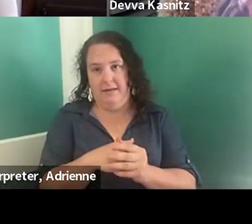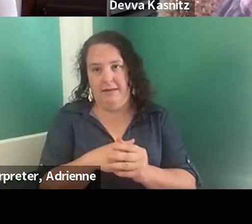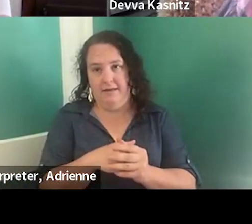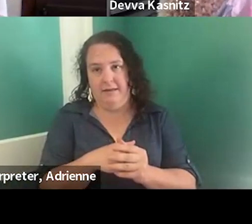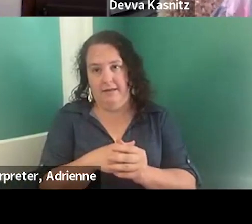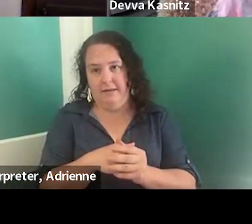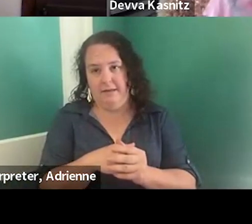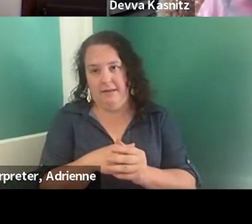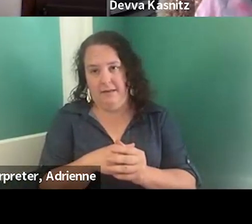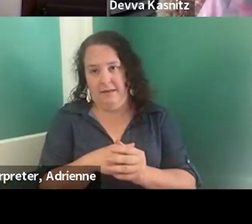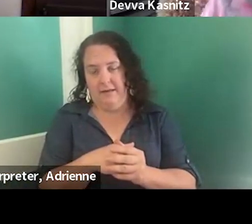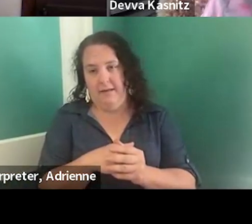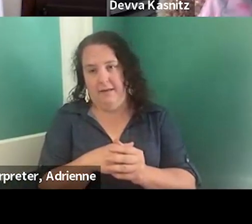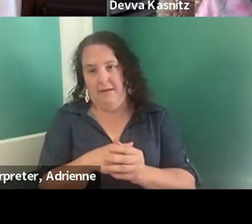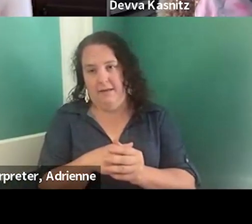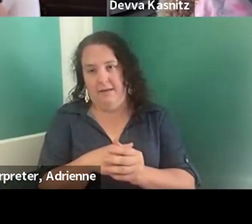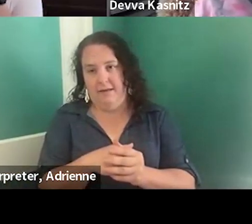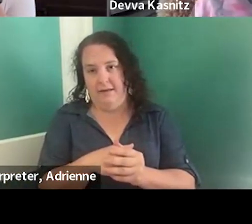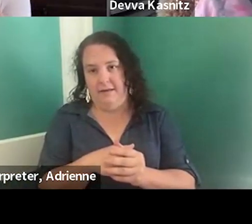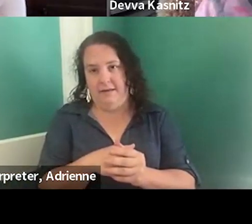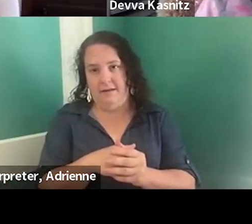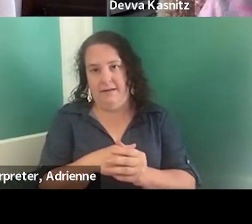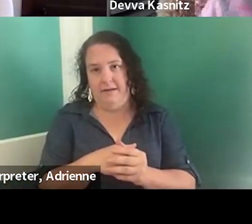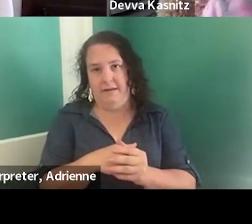Is the same.